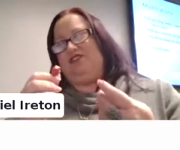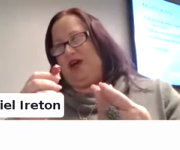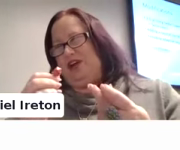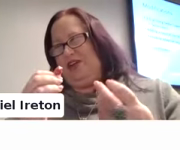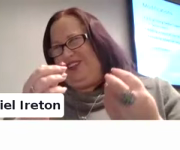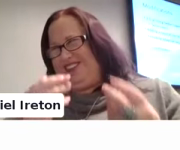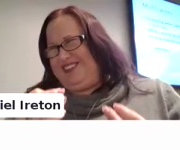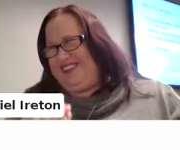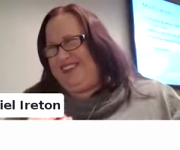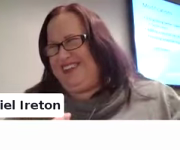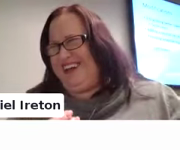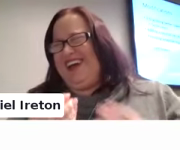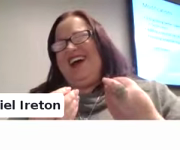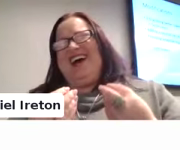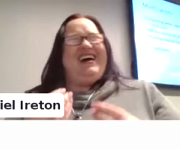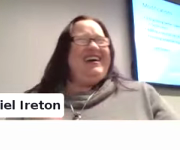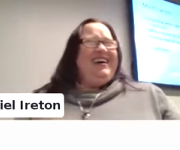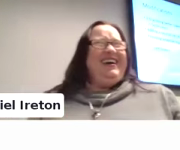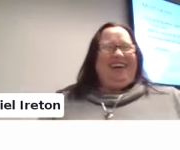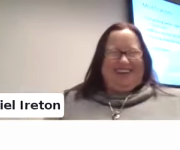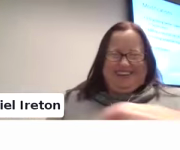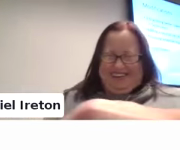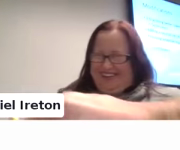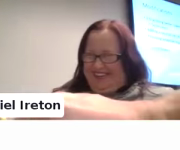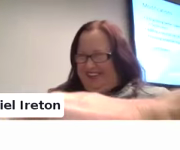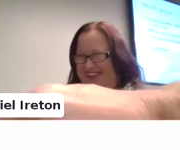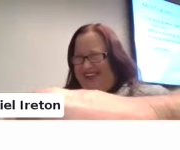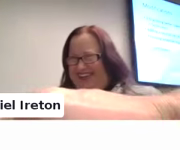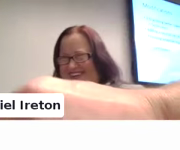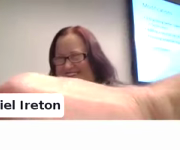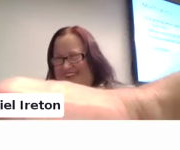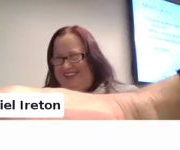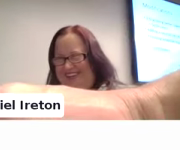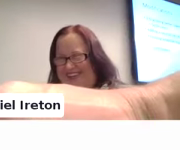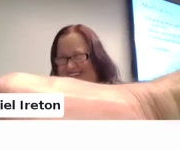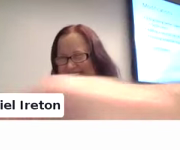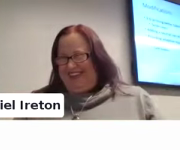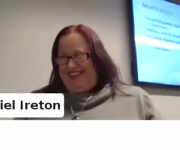The red is more like, I don't know an arrow point almost.